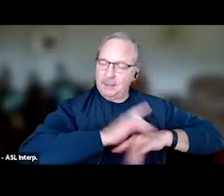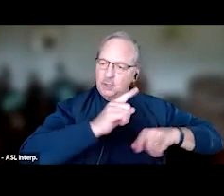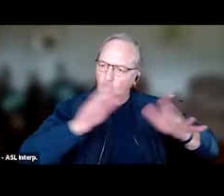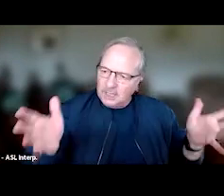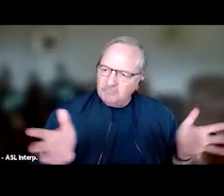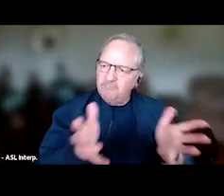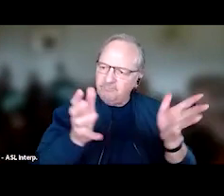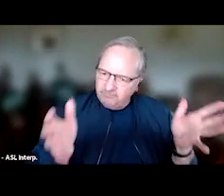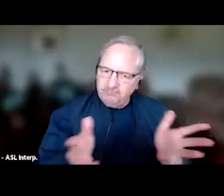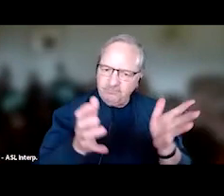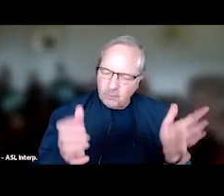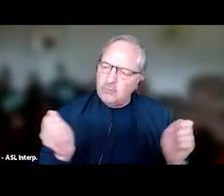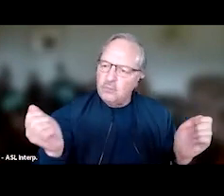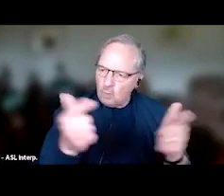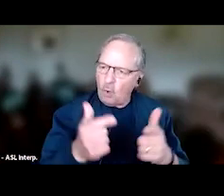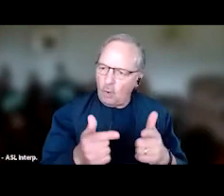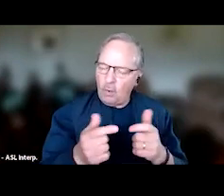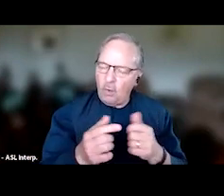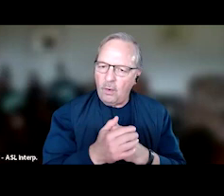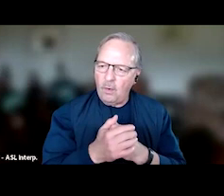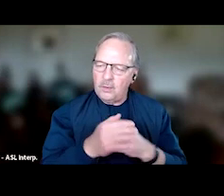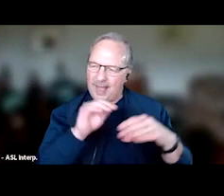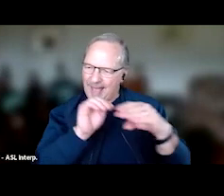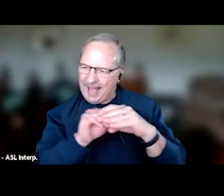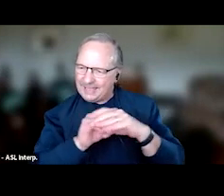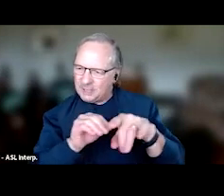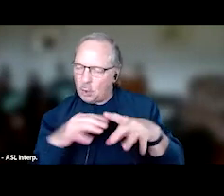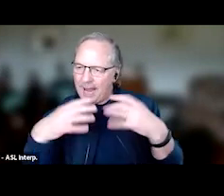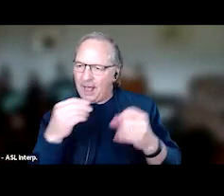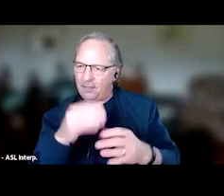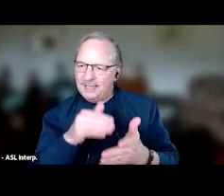to access your Health Center Uniform Data System data